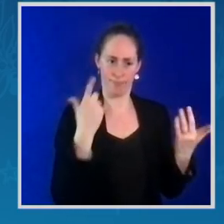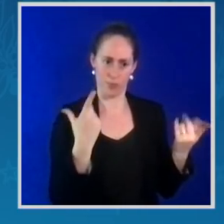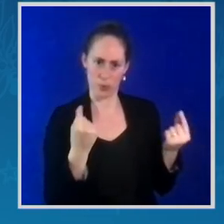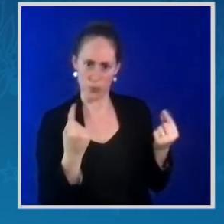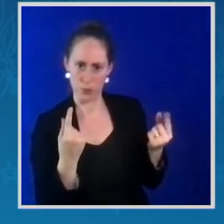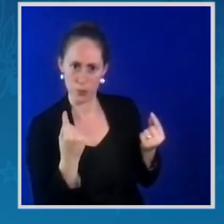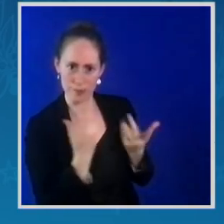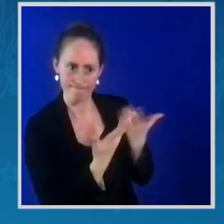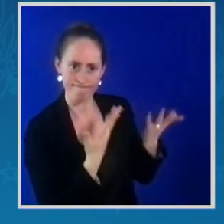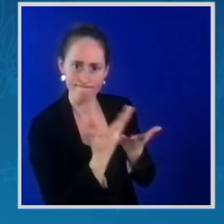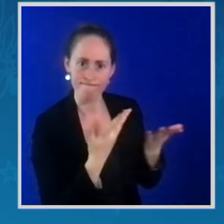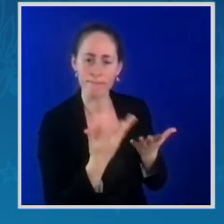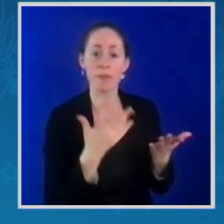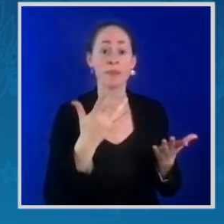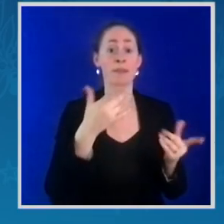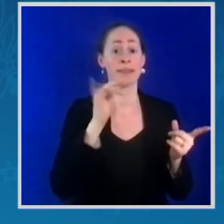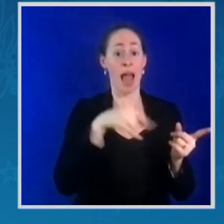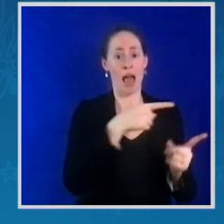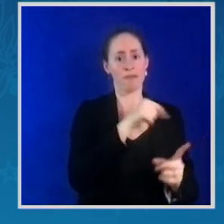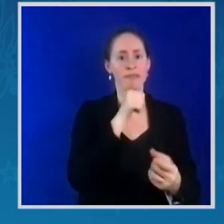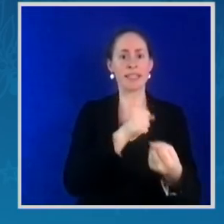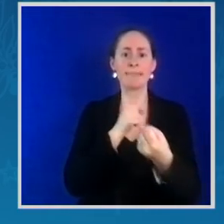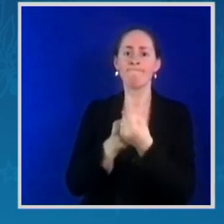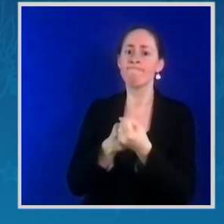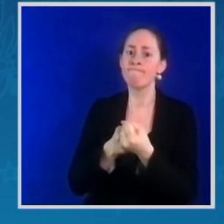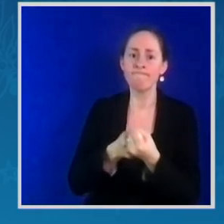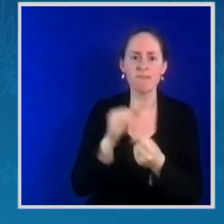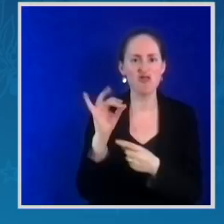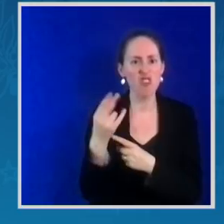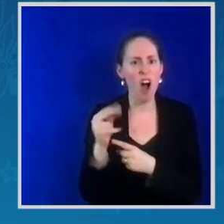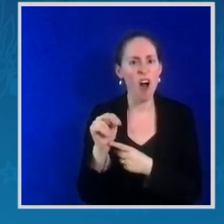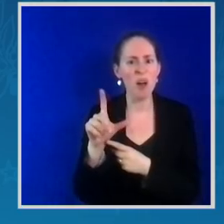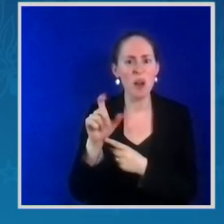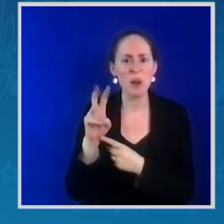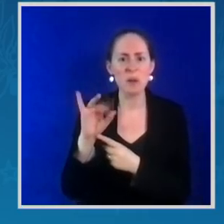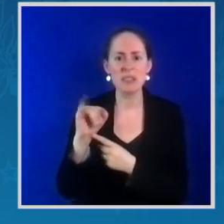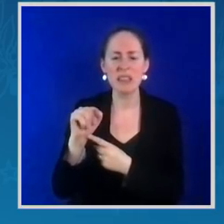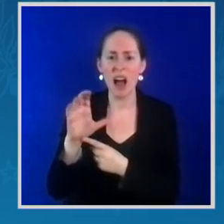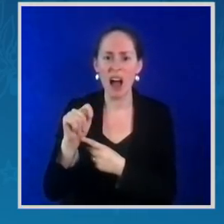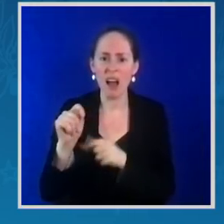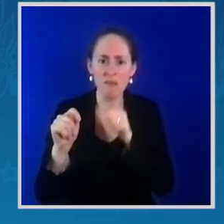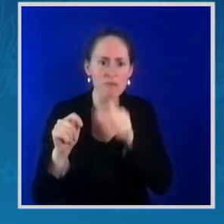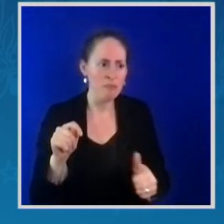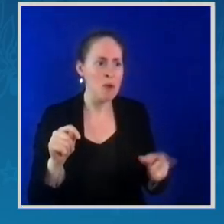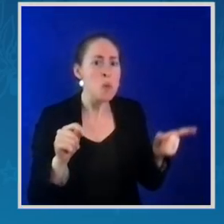So how do you move this forward? And also, you mentioned the bully pulpit.